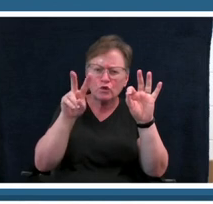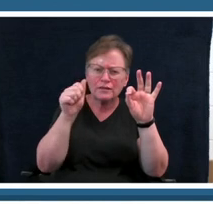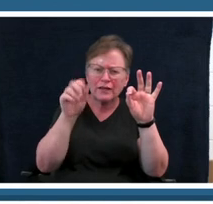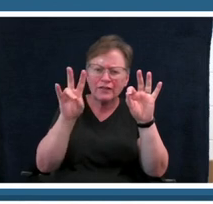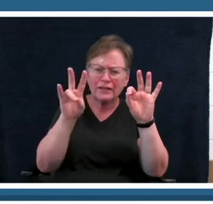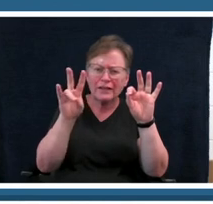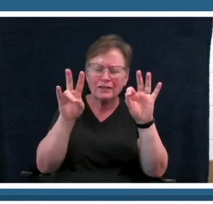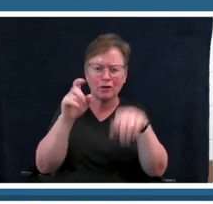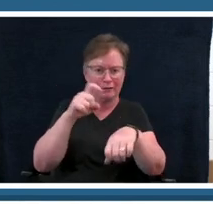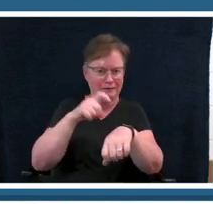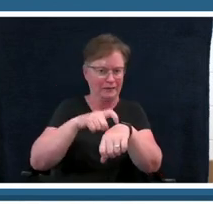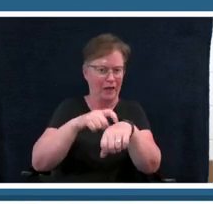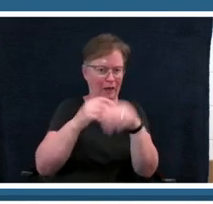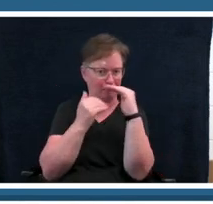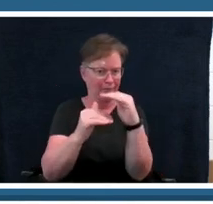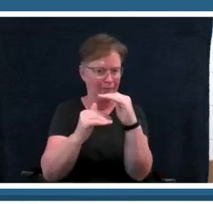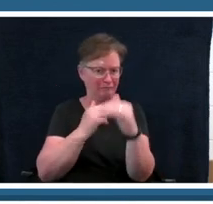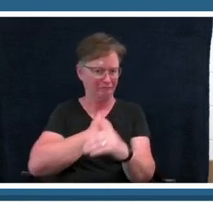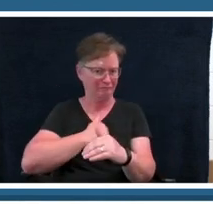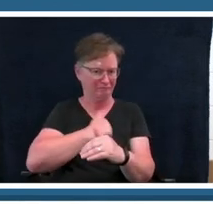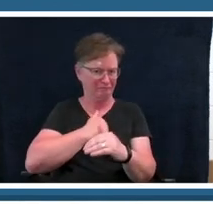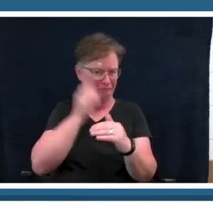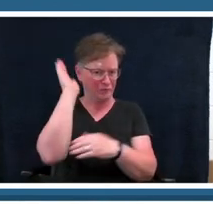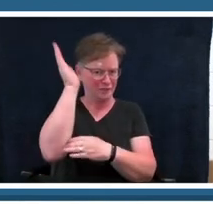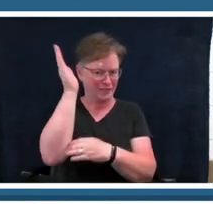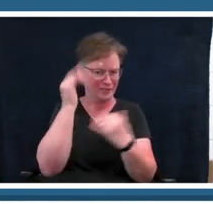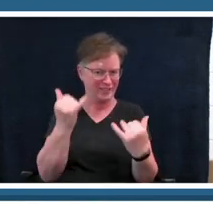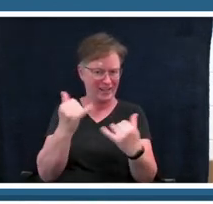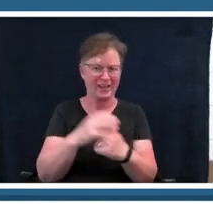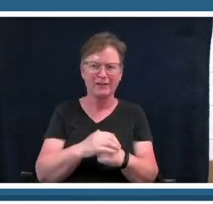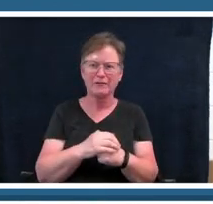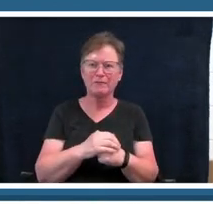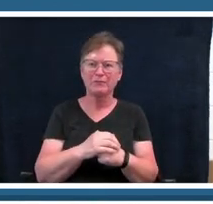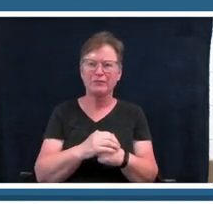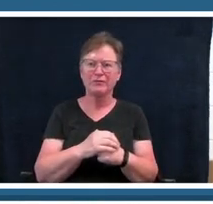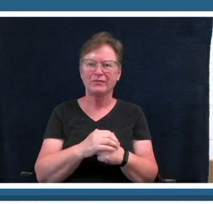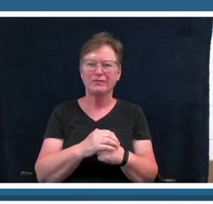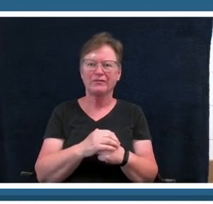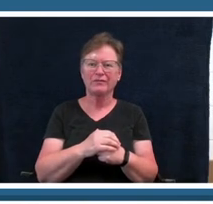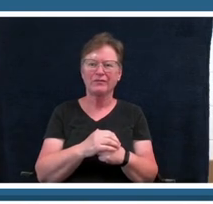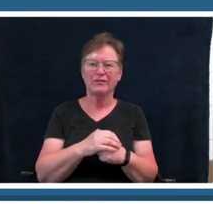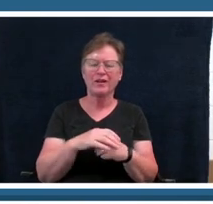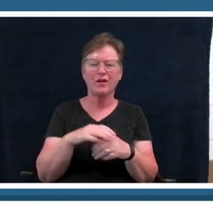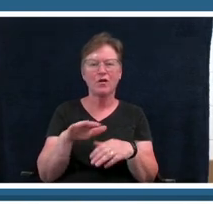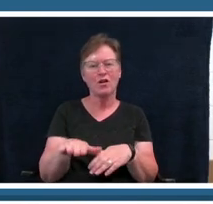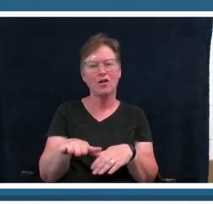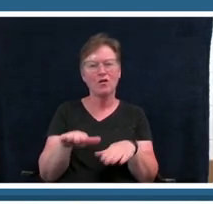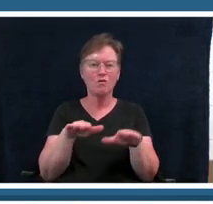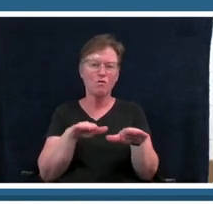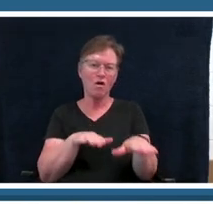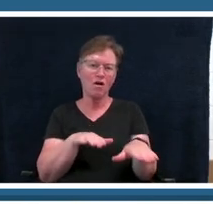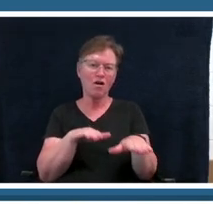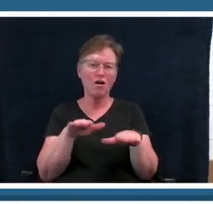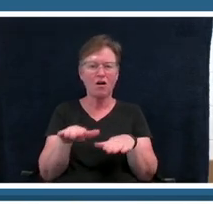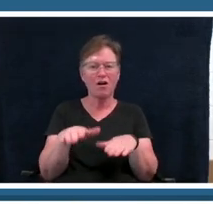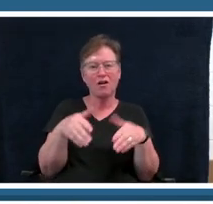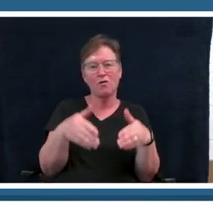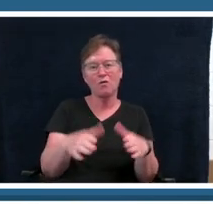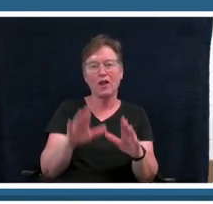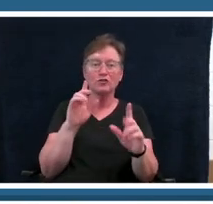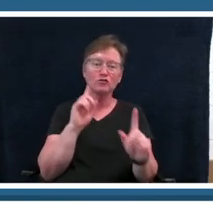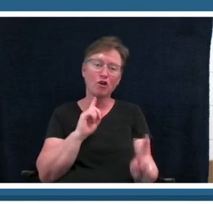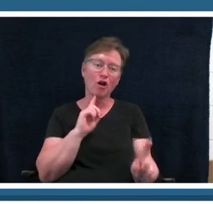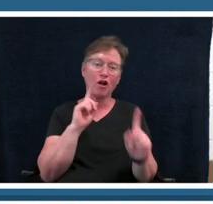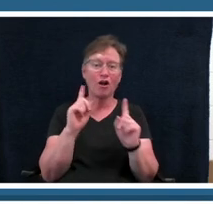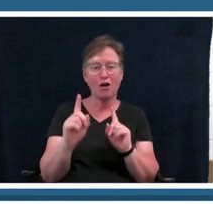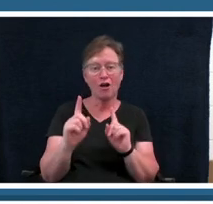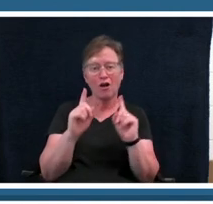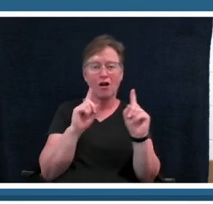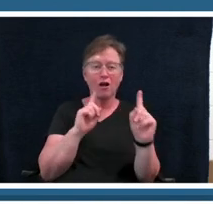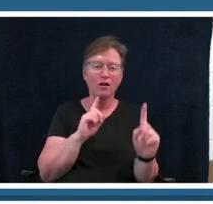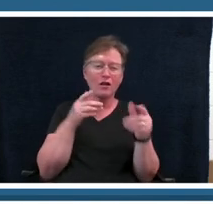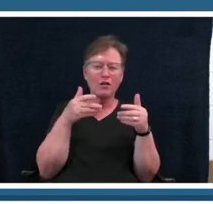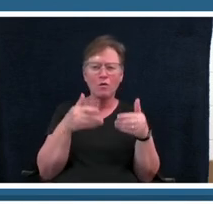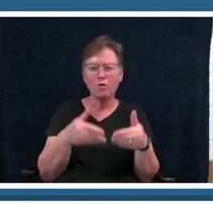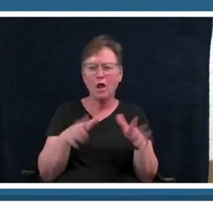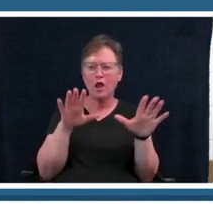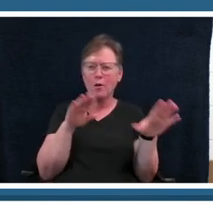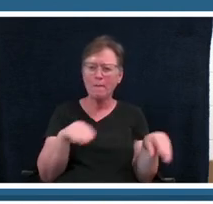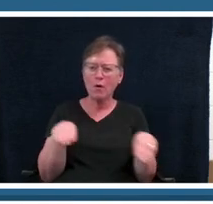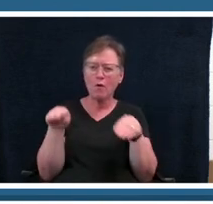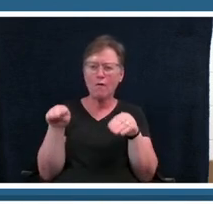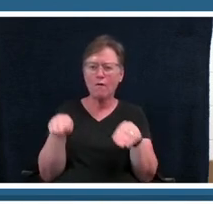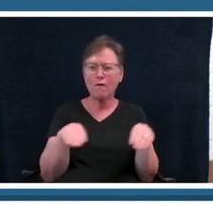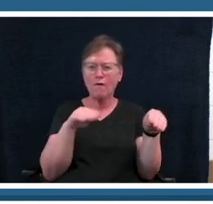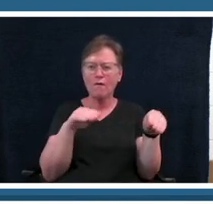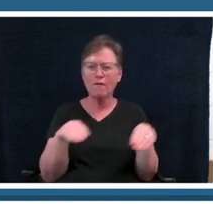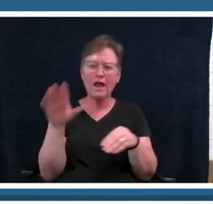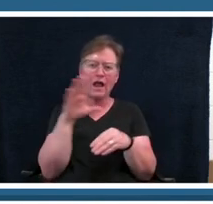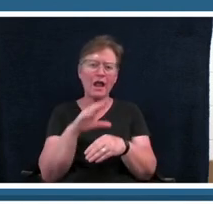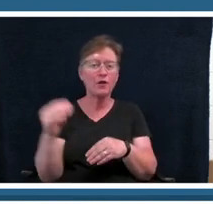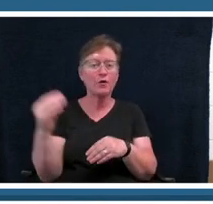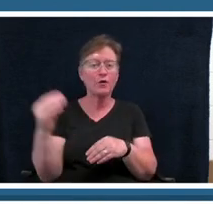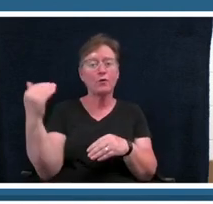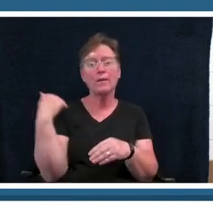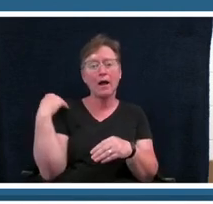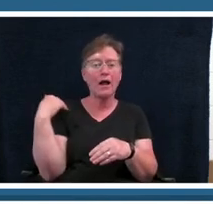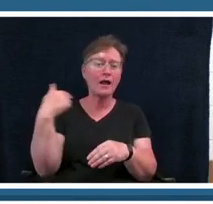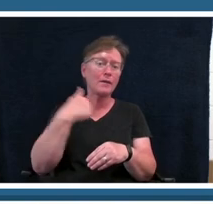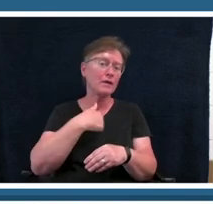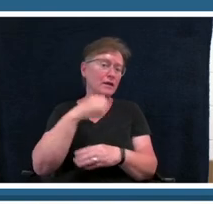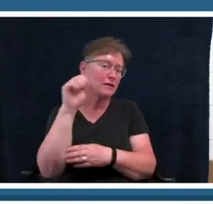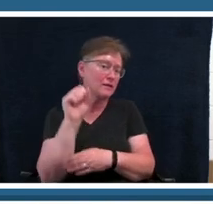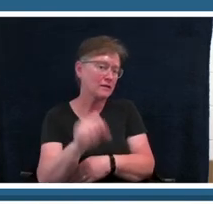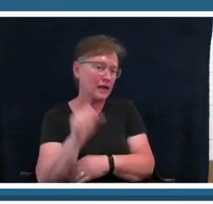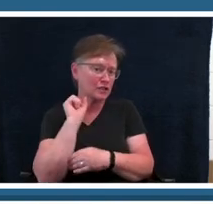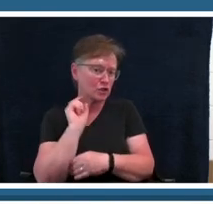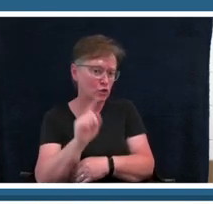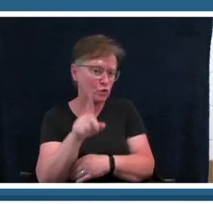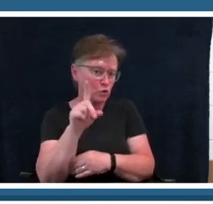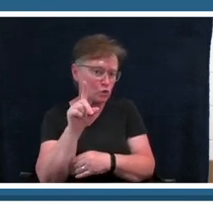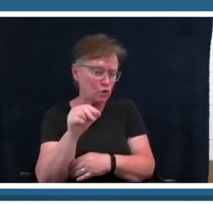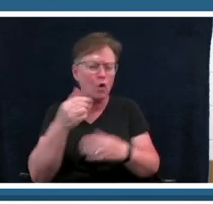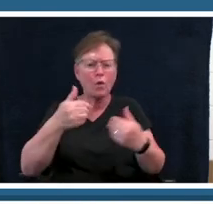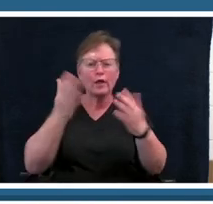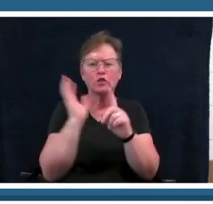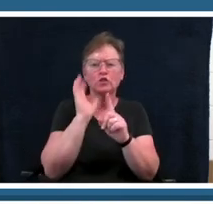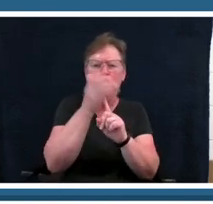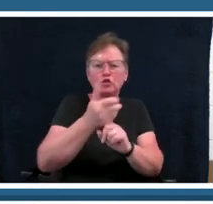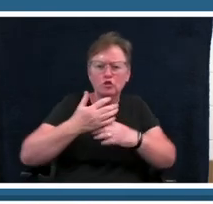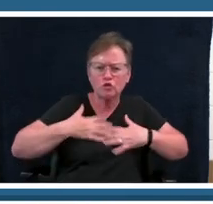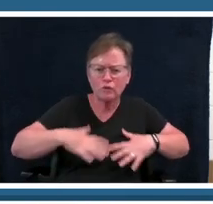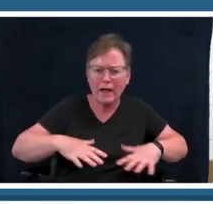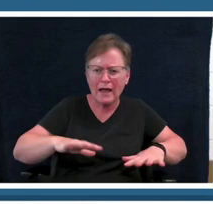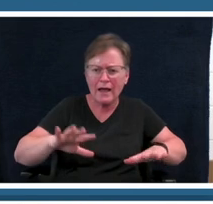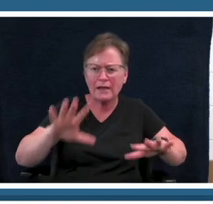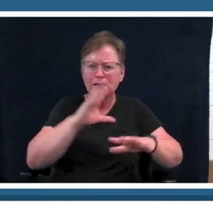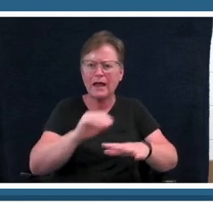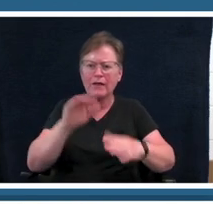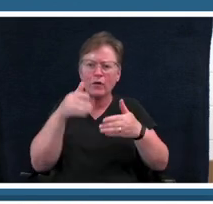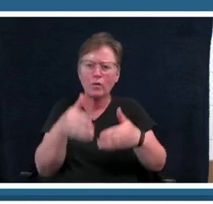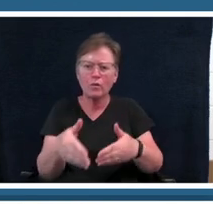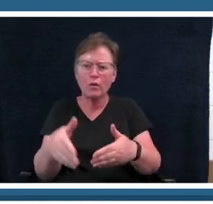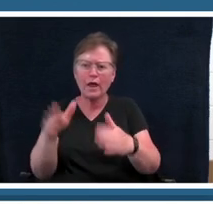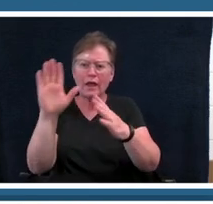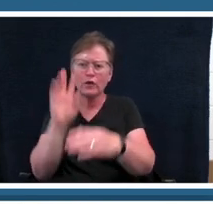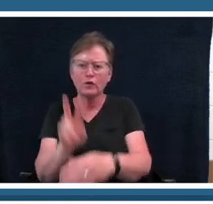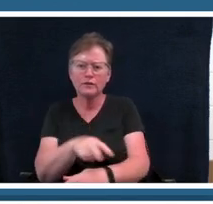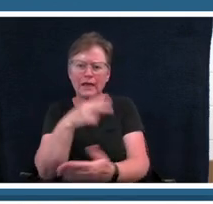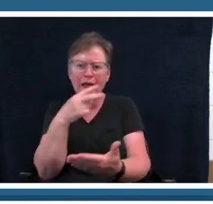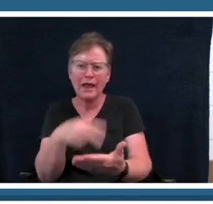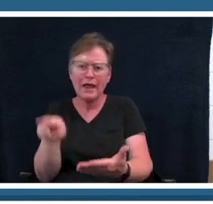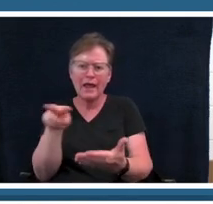our presentation today